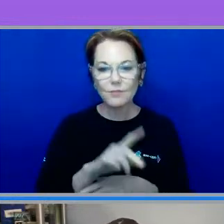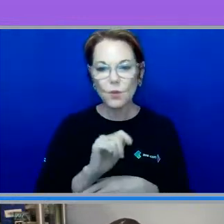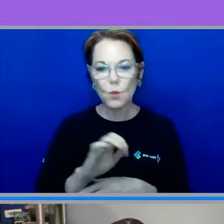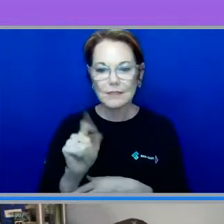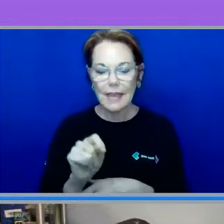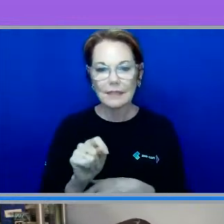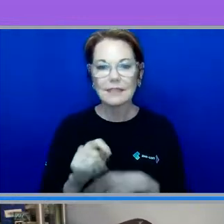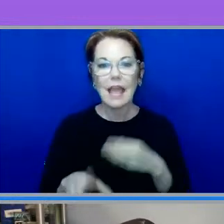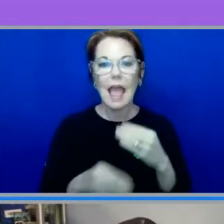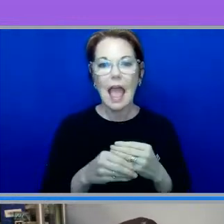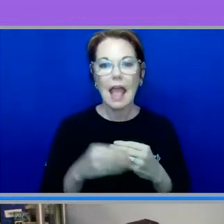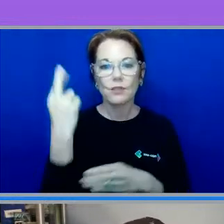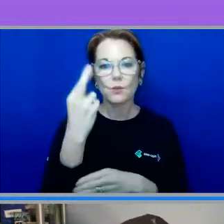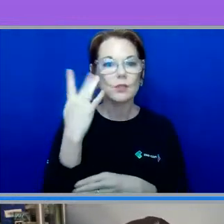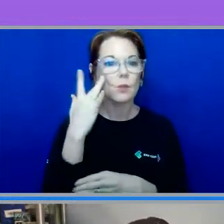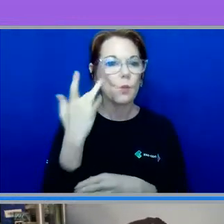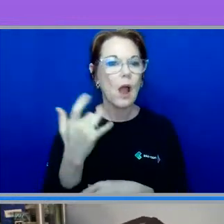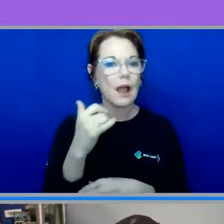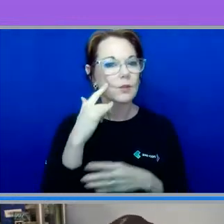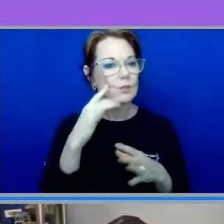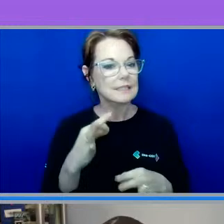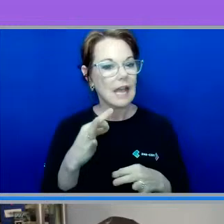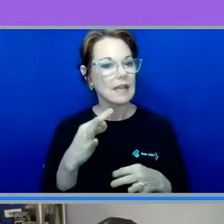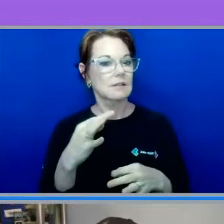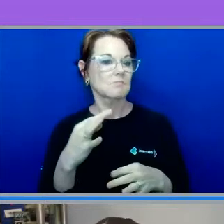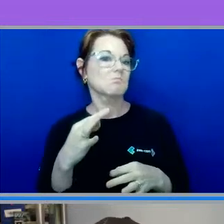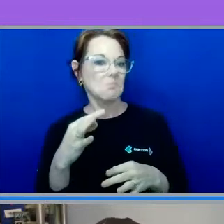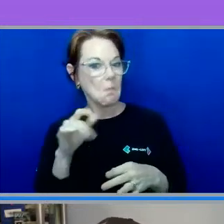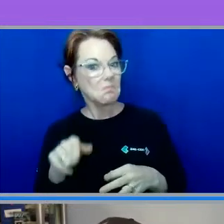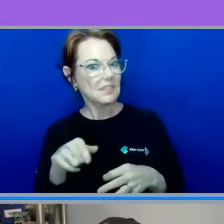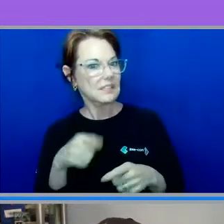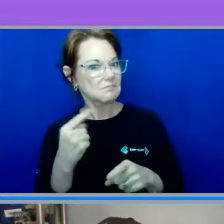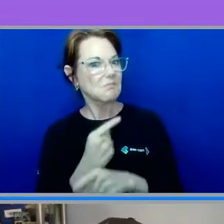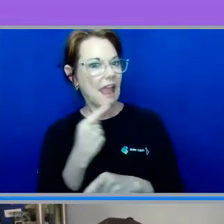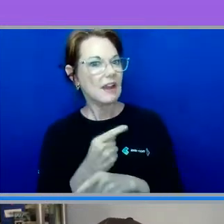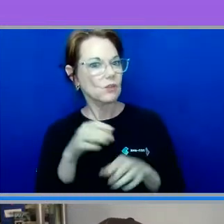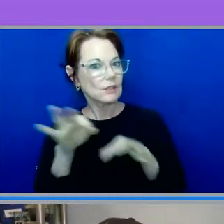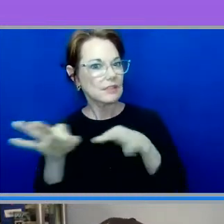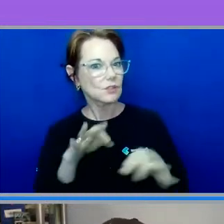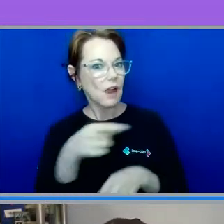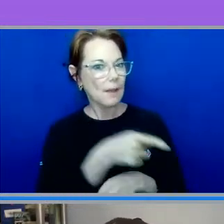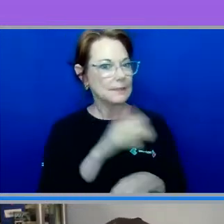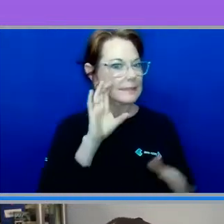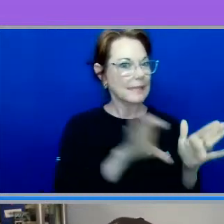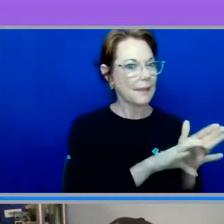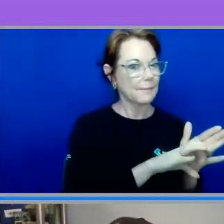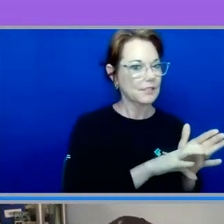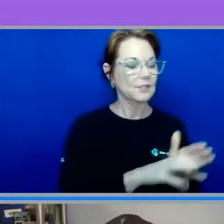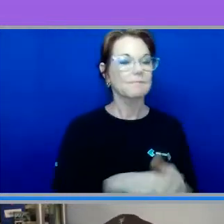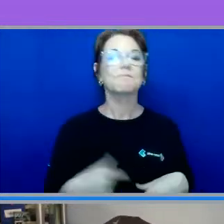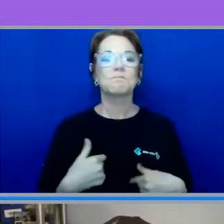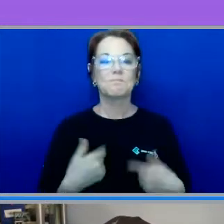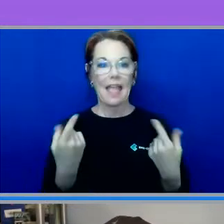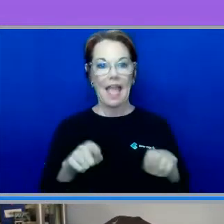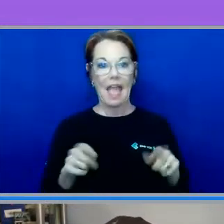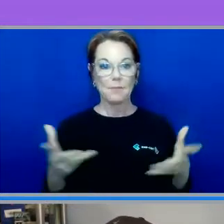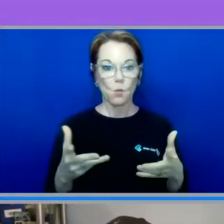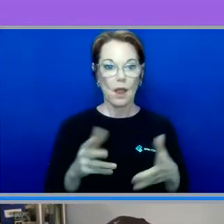you decided it accurately reflects the image. So what happens is I give it that